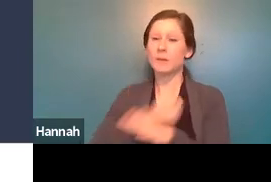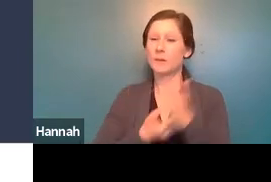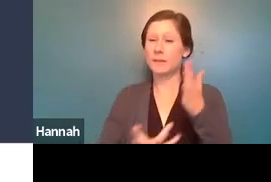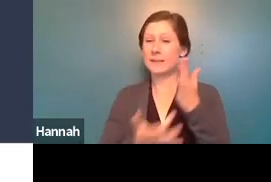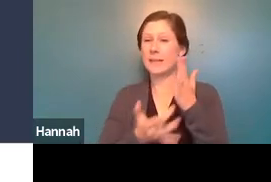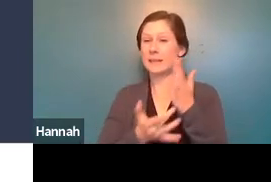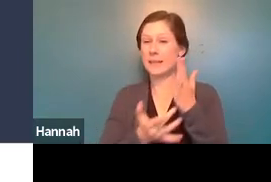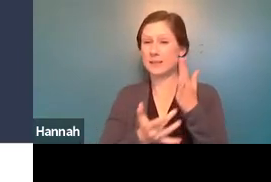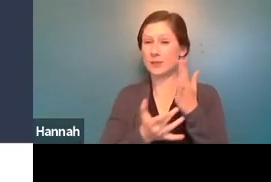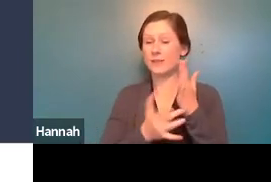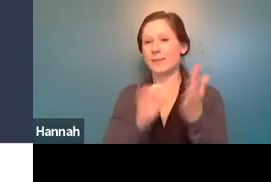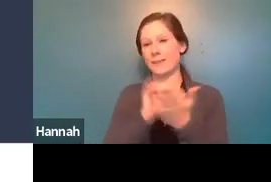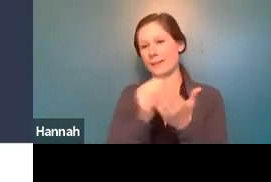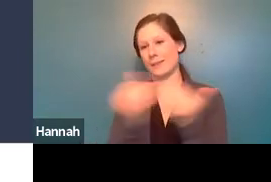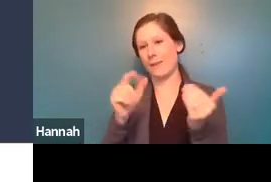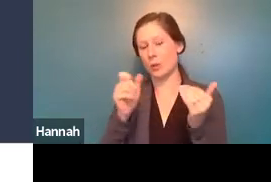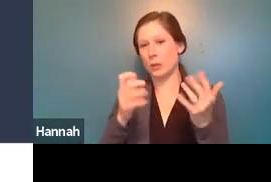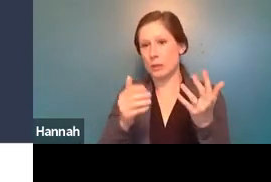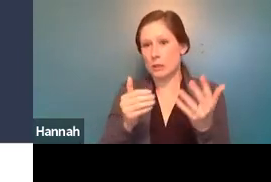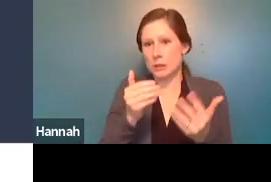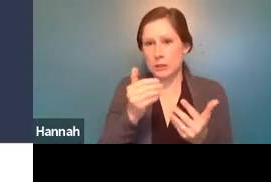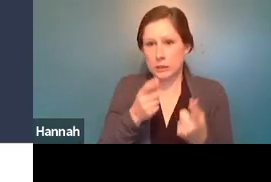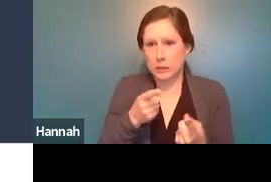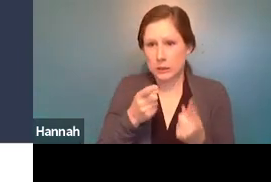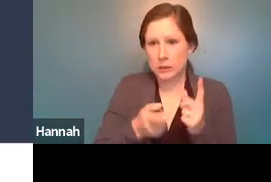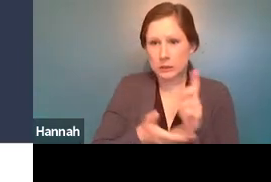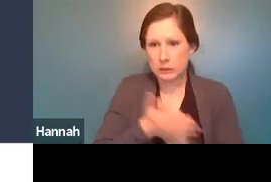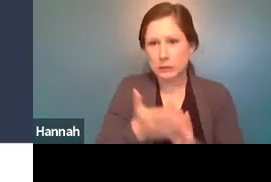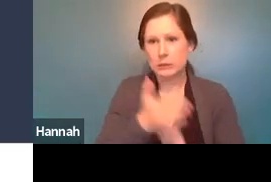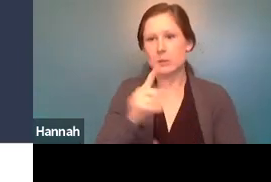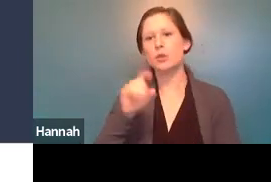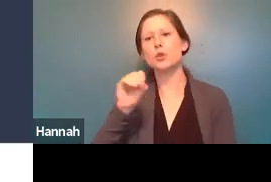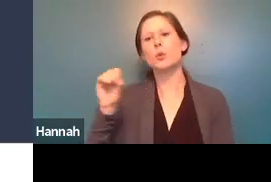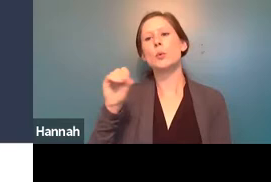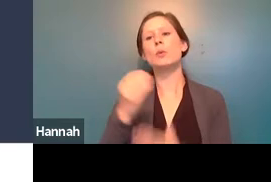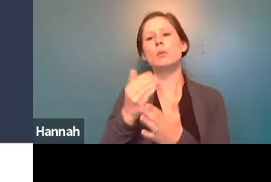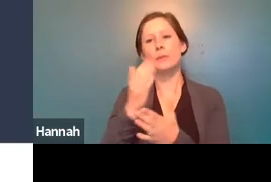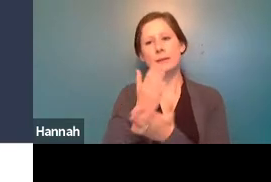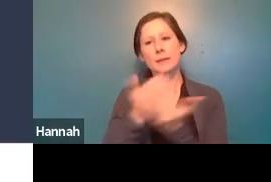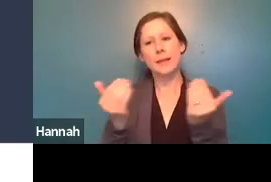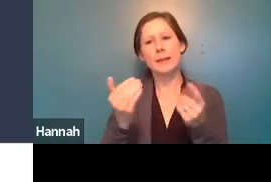get that stuff up and going and take things that were at the zoo home and figure out Out how that was going to work. So we